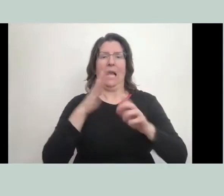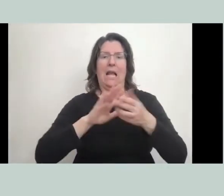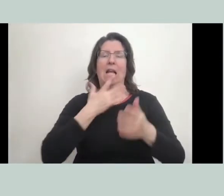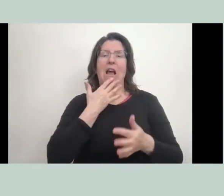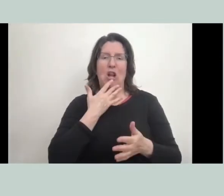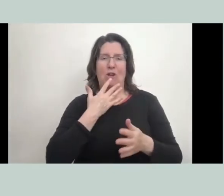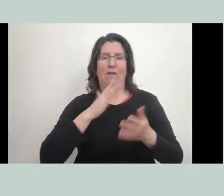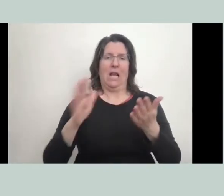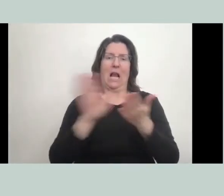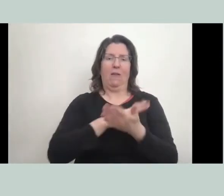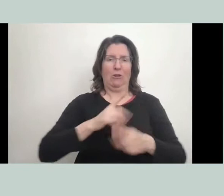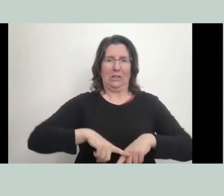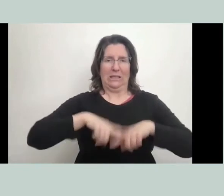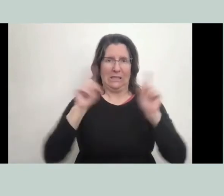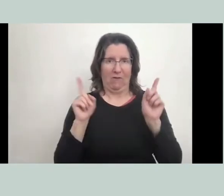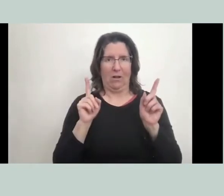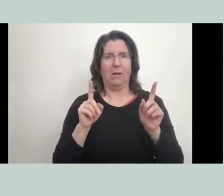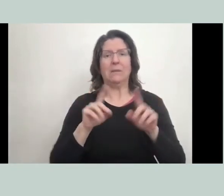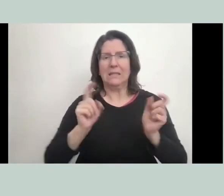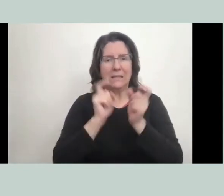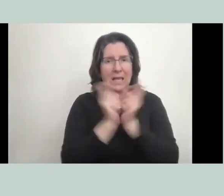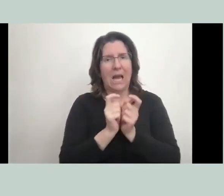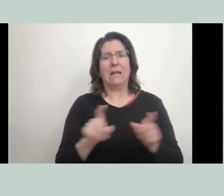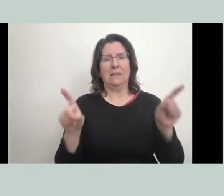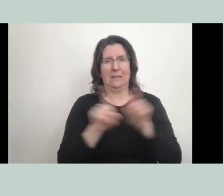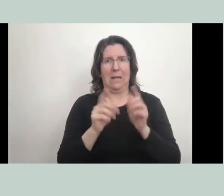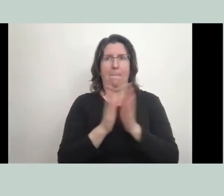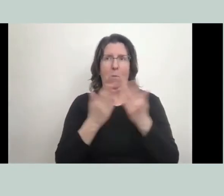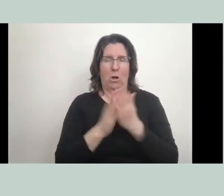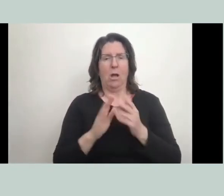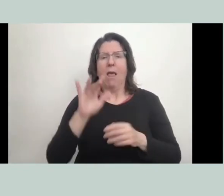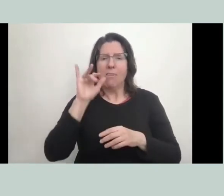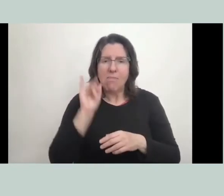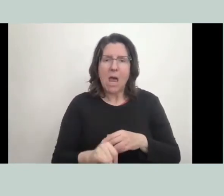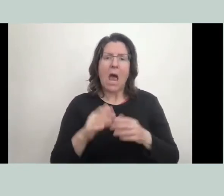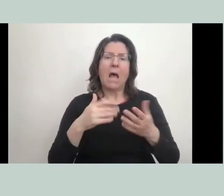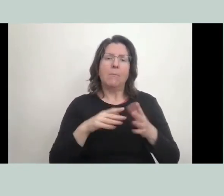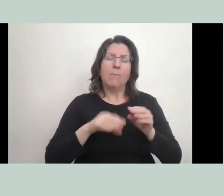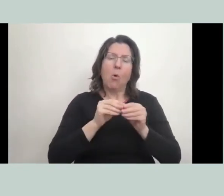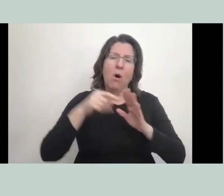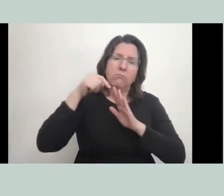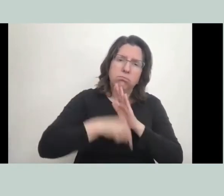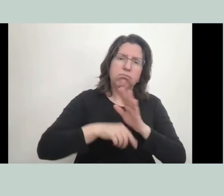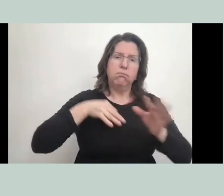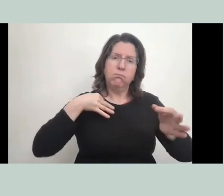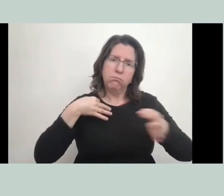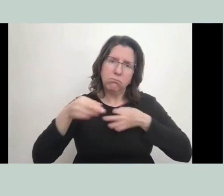{chuckling} My working copy is a different colour than the blue book shown on the slide - but they are the same.